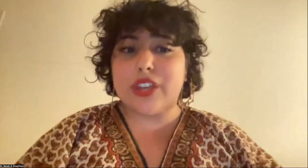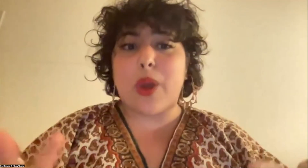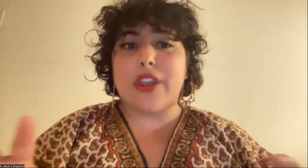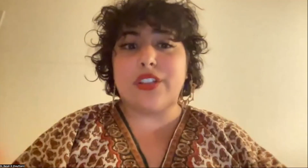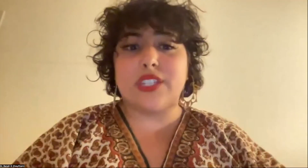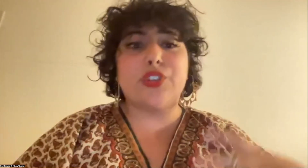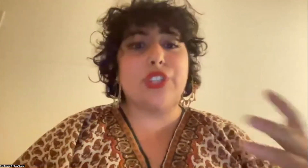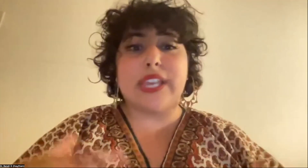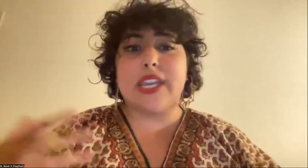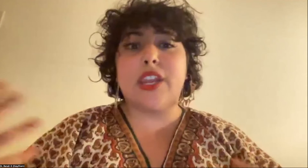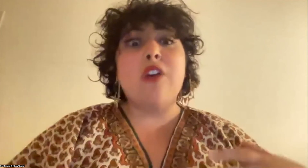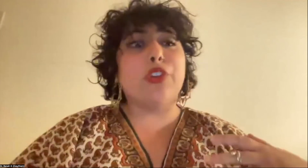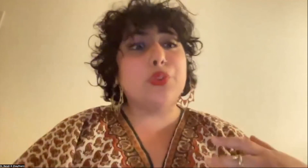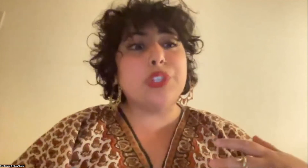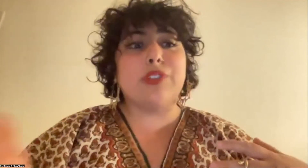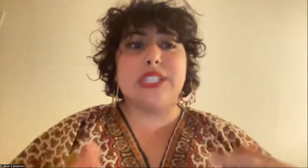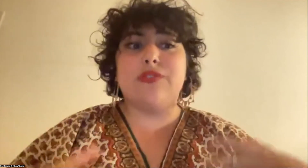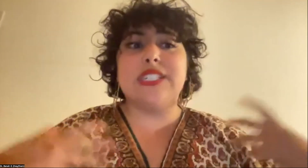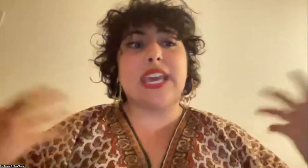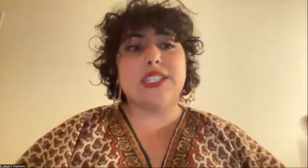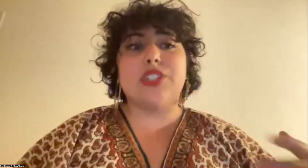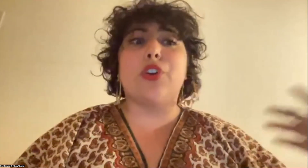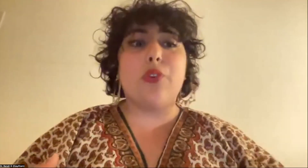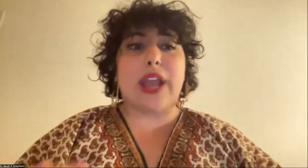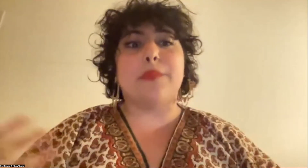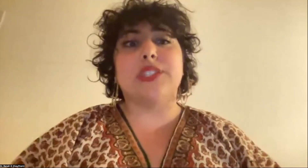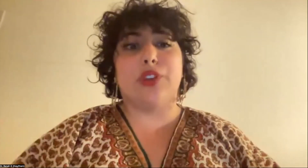wires or on this page and circulated for you to receive and dance into your own atmosphere